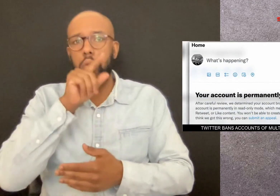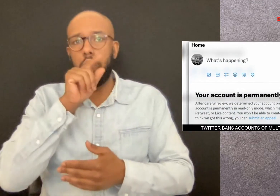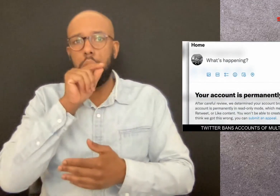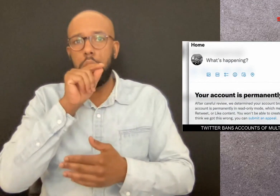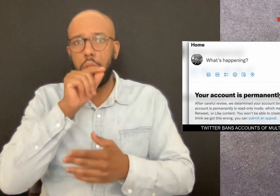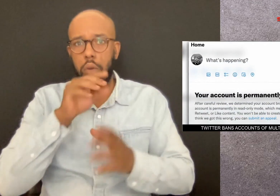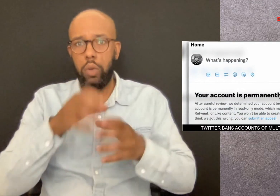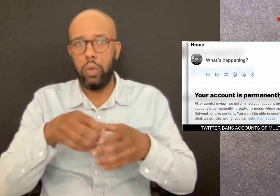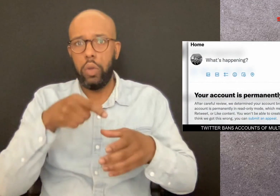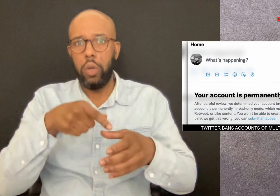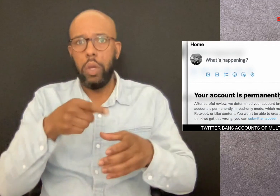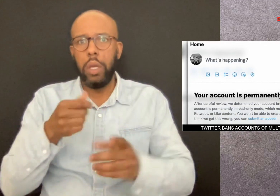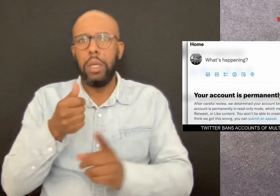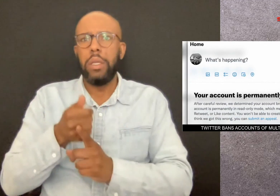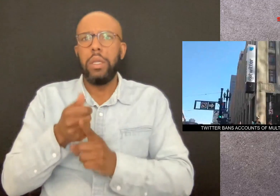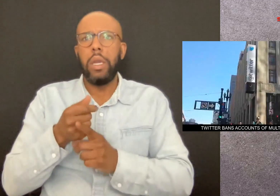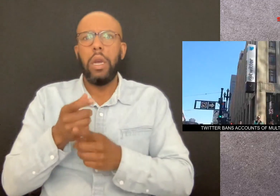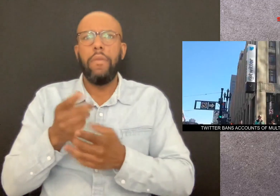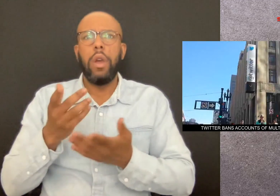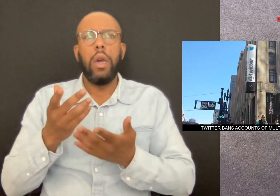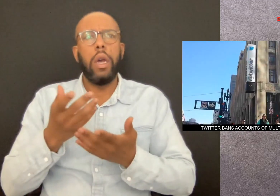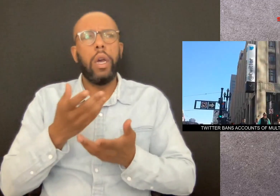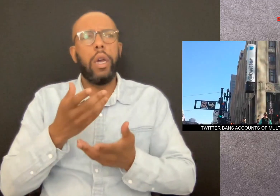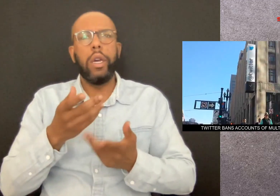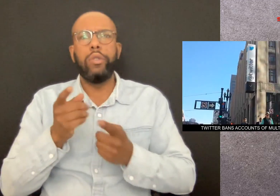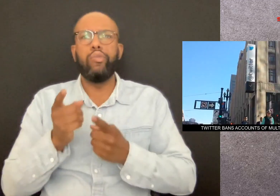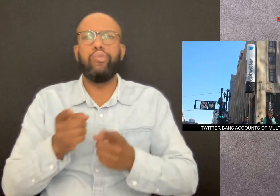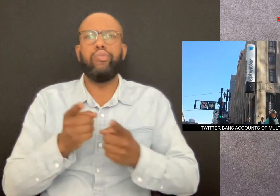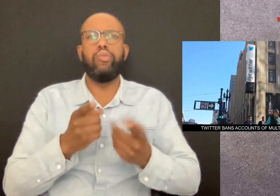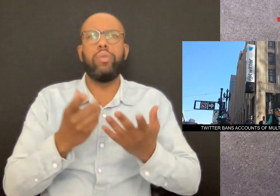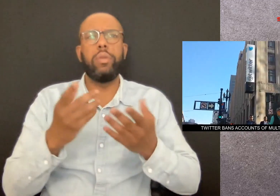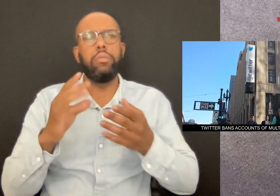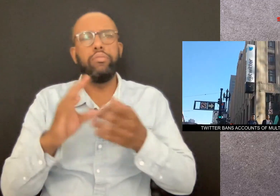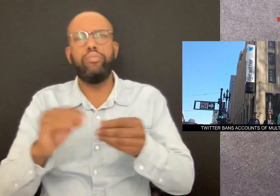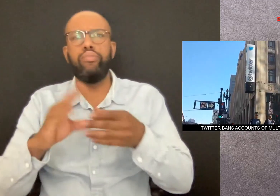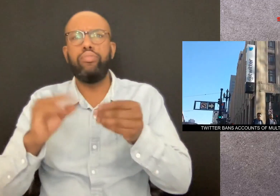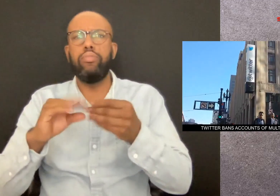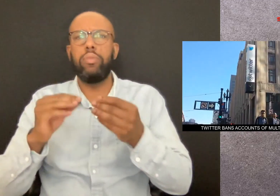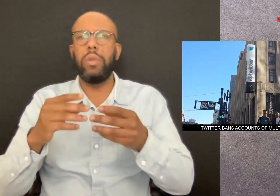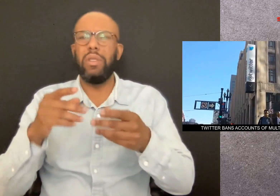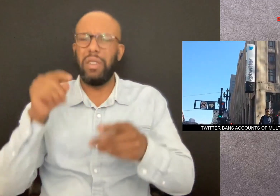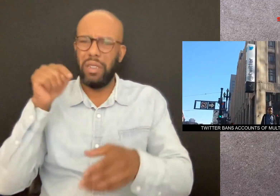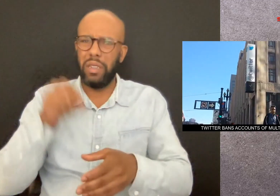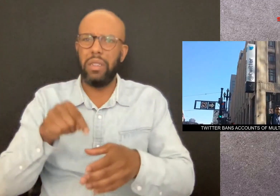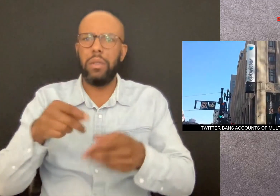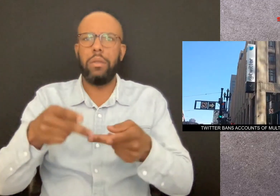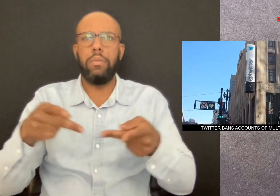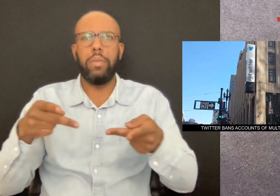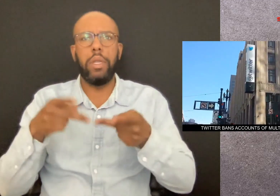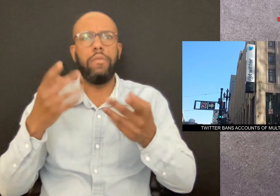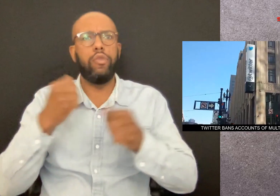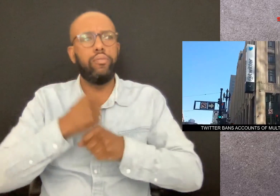when Musk bought Twitter he touted it as a place for free speech and open expression